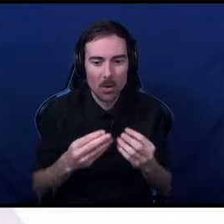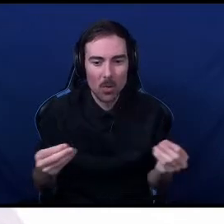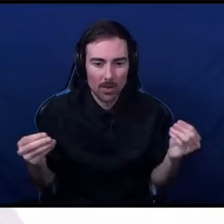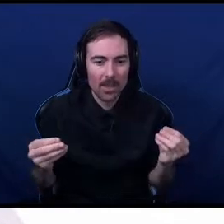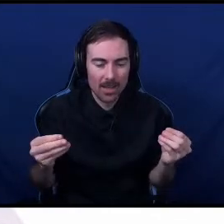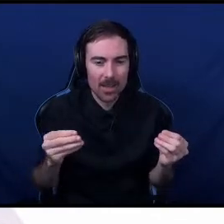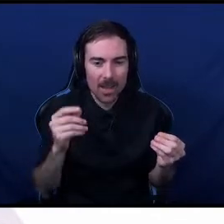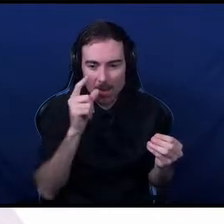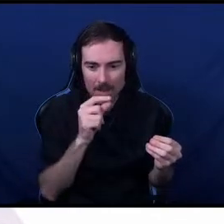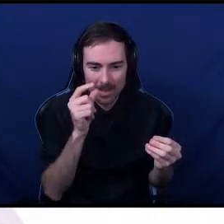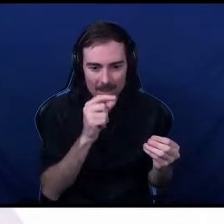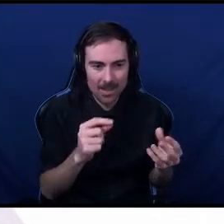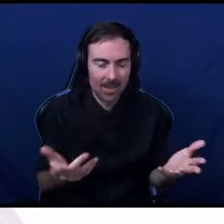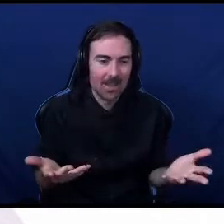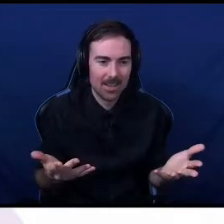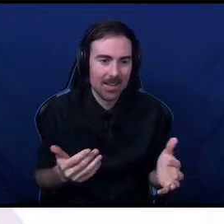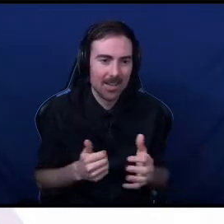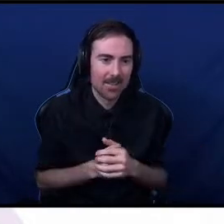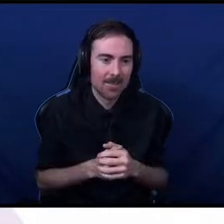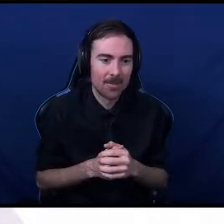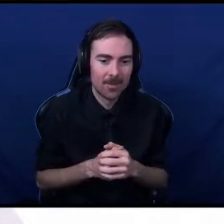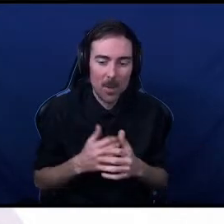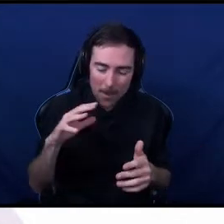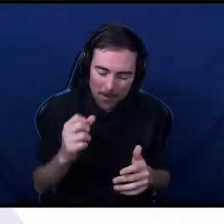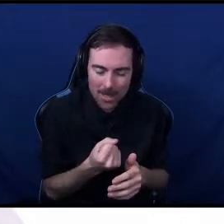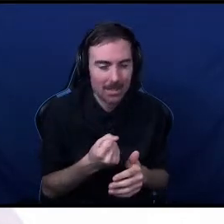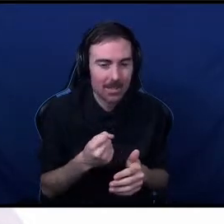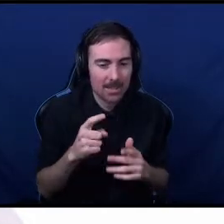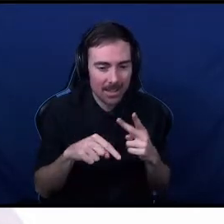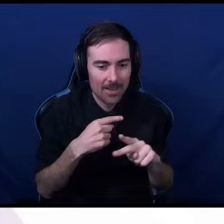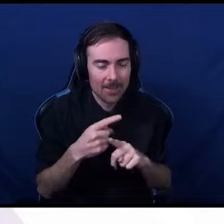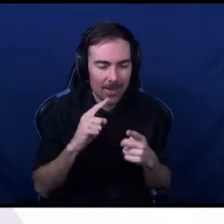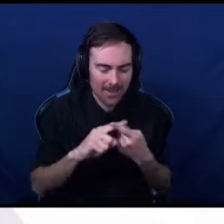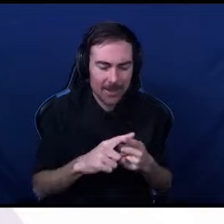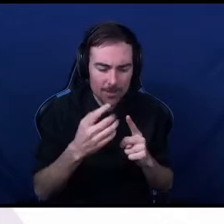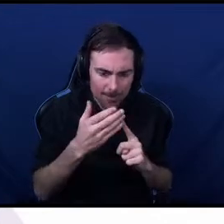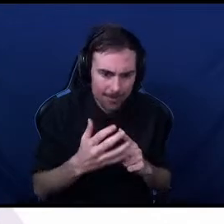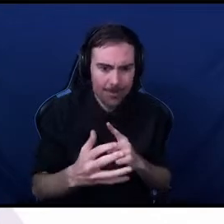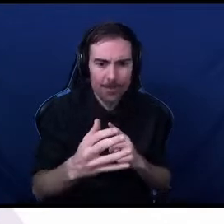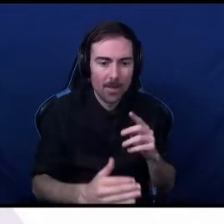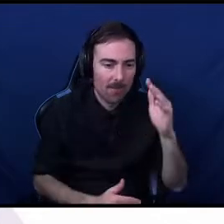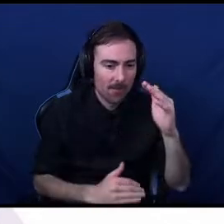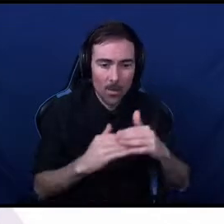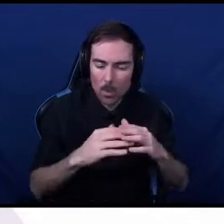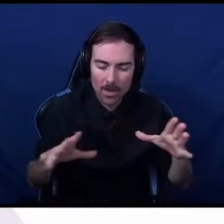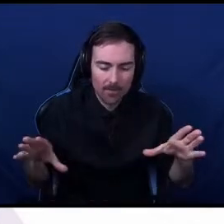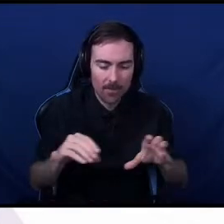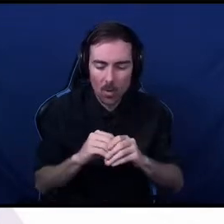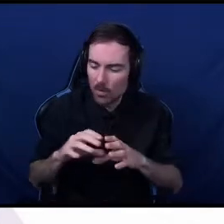going forward that, that we bring the full bench squat of everyone on this took like, sort of,